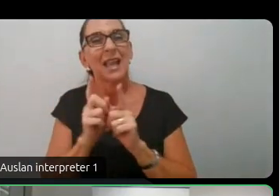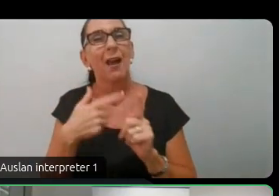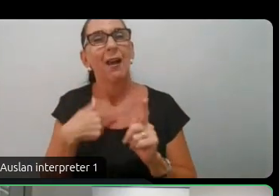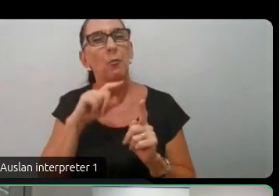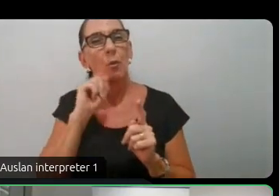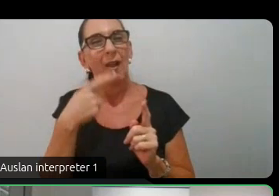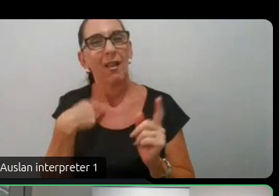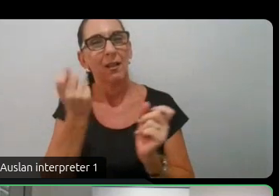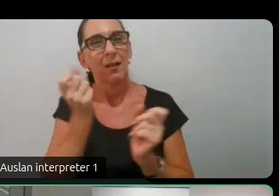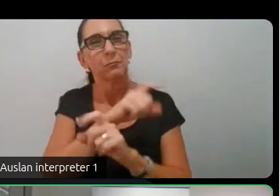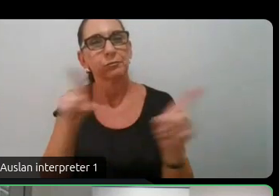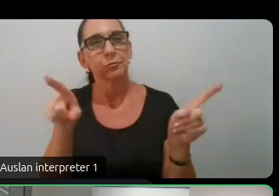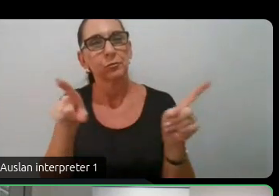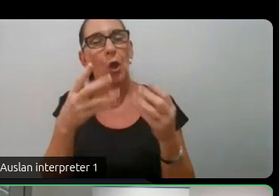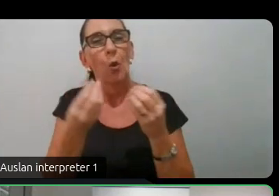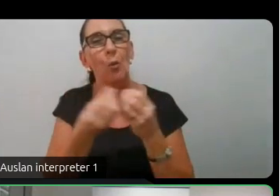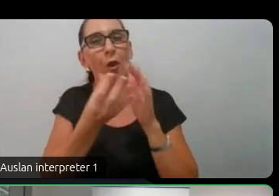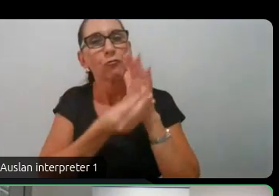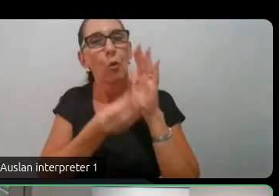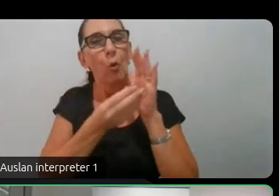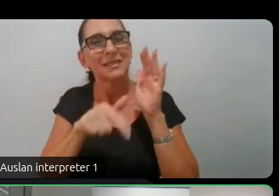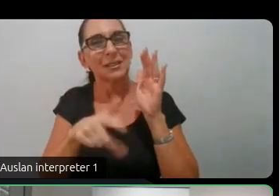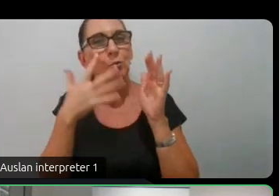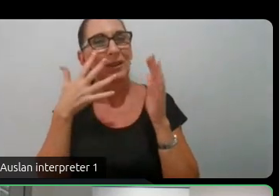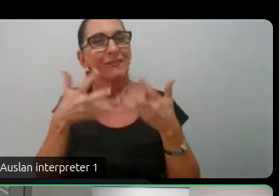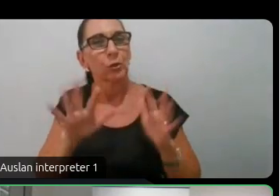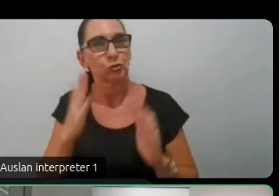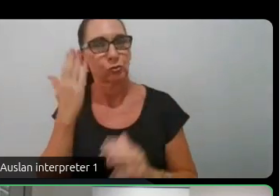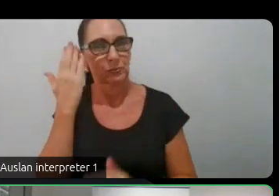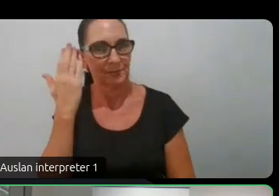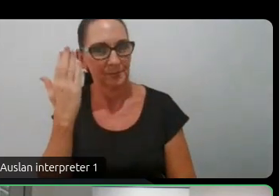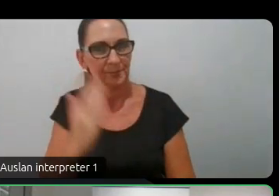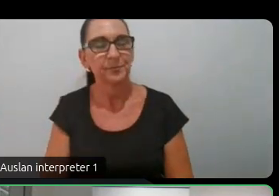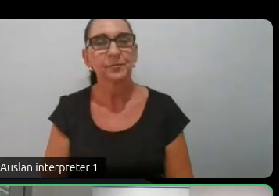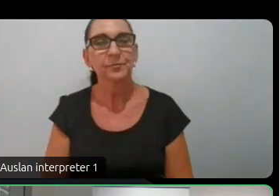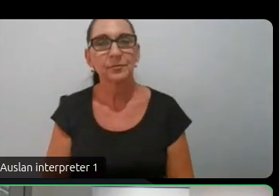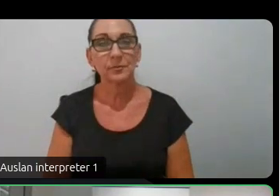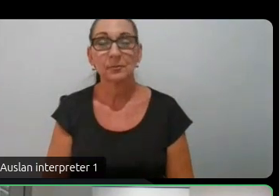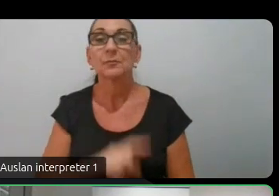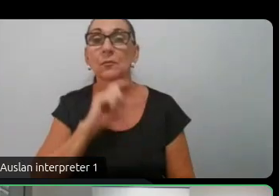to the webinar recording after this webinar. We'll also be preparing a separate handout with some key